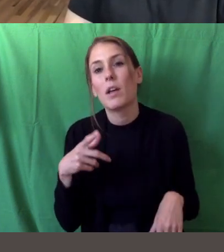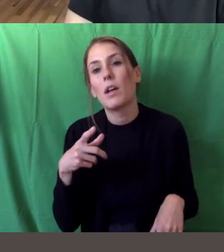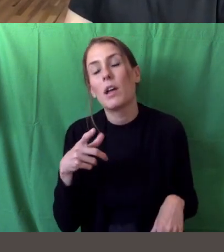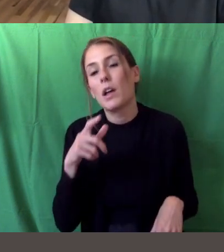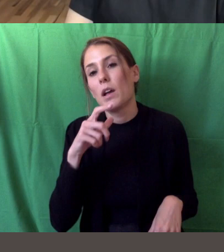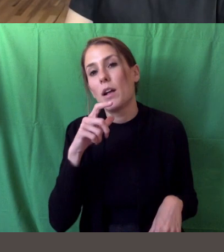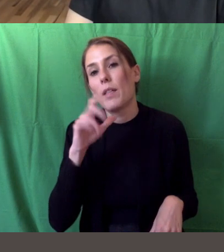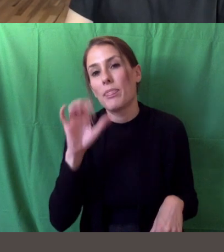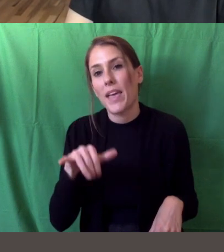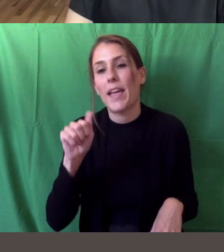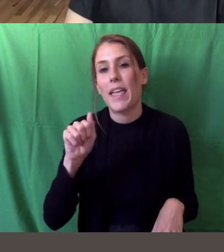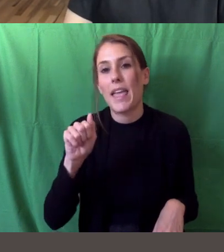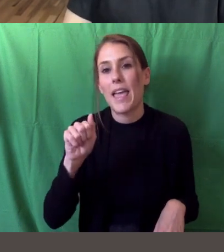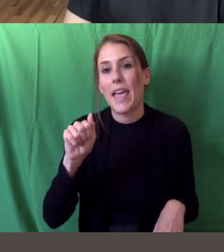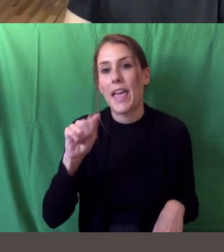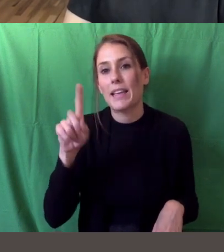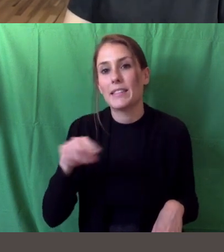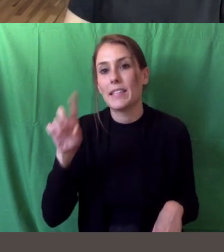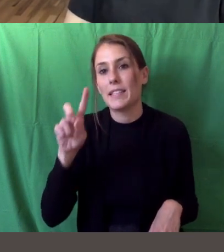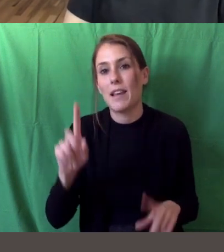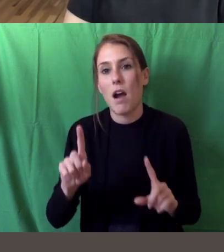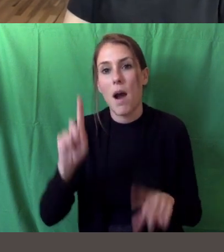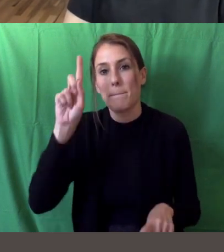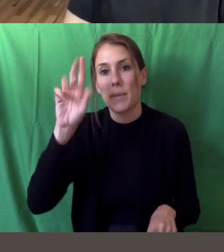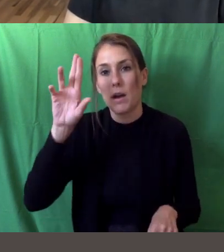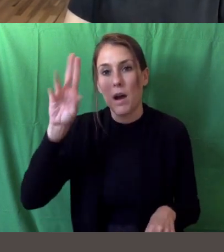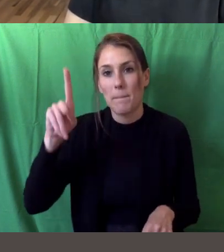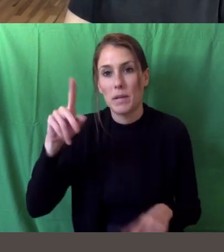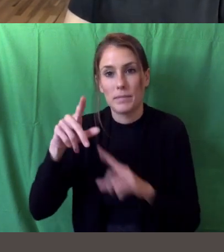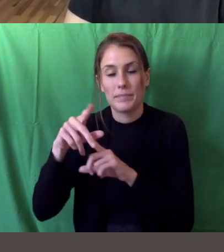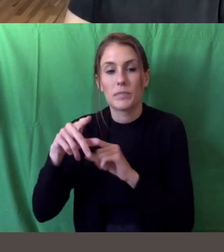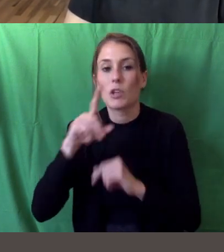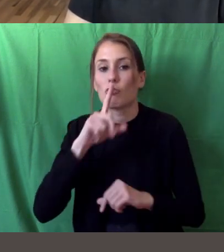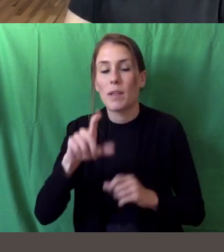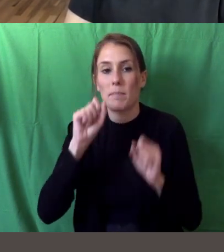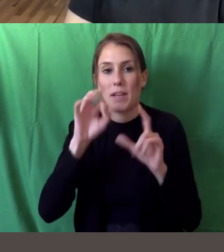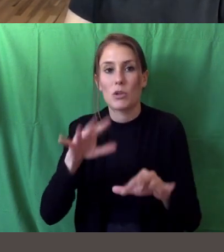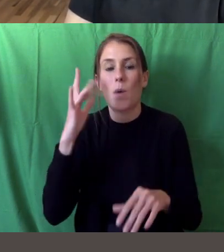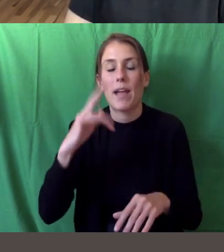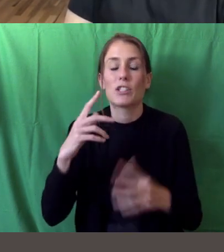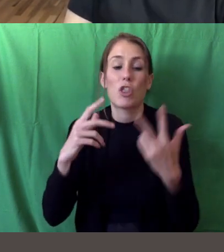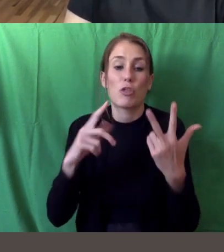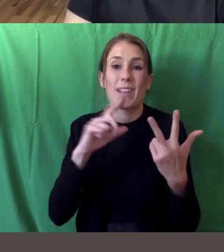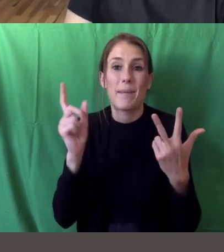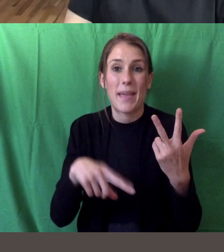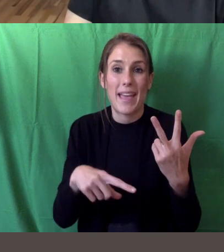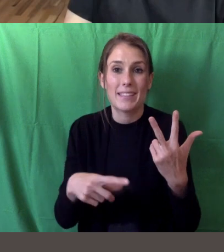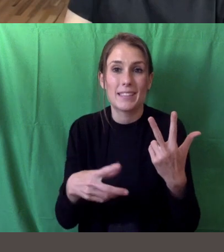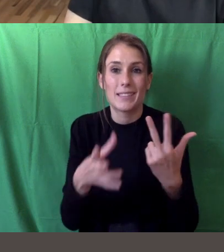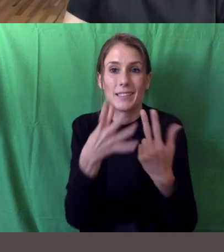And that's azd up. So I say it's magical because it really combines three commands into one command.